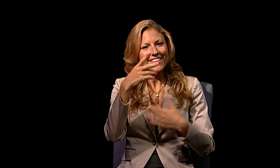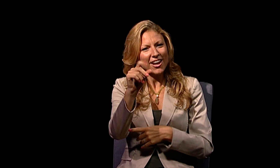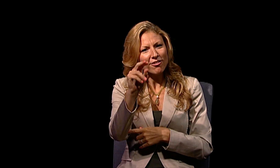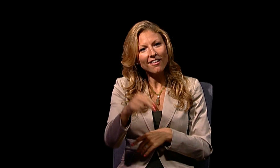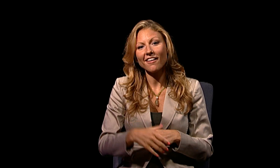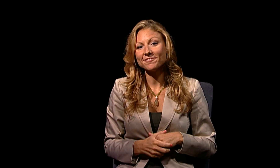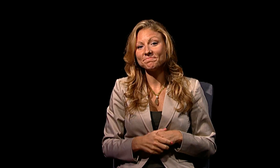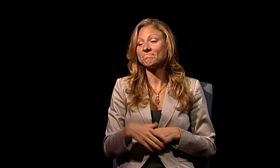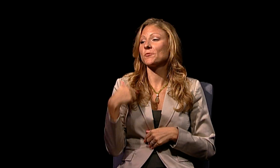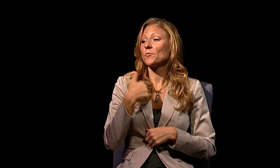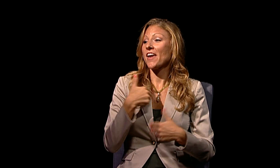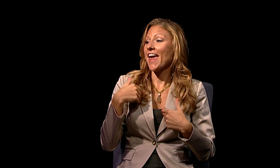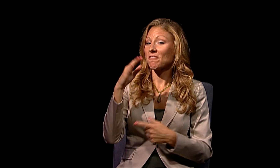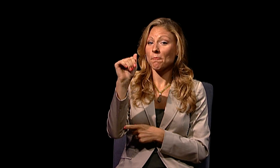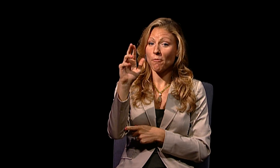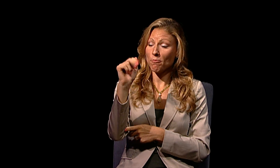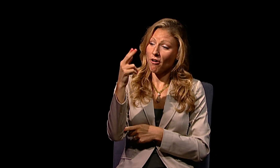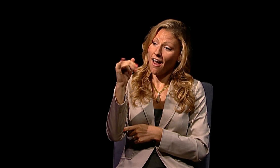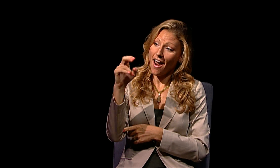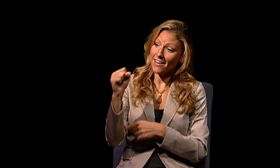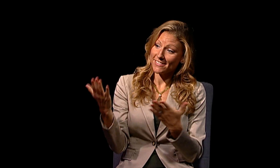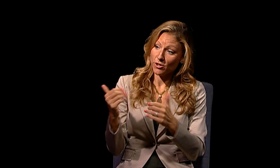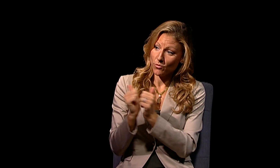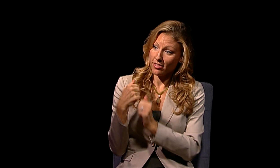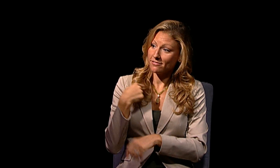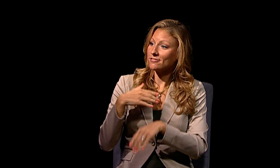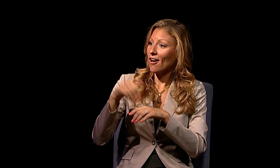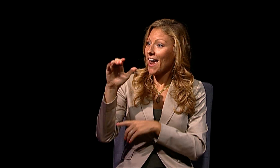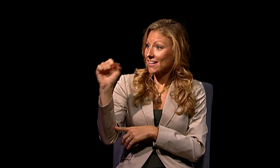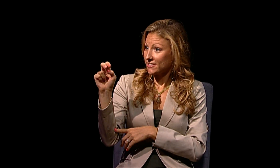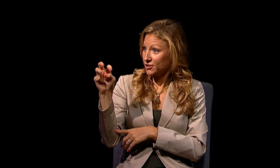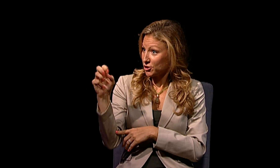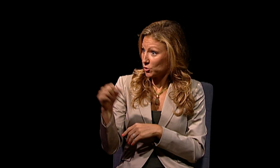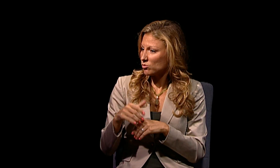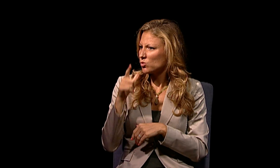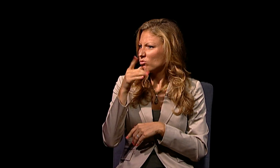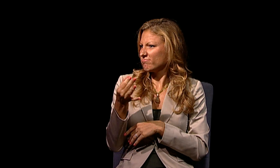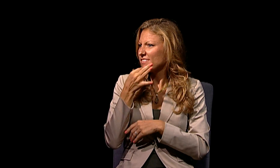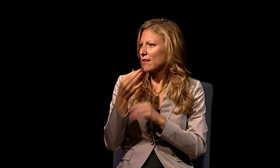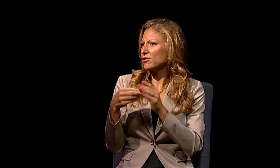THANK YOU, DON. WE HAVE WITH US BARBARA HINES ON "ACCESS NEWS"